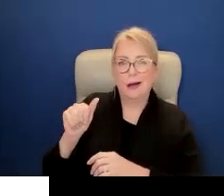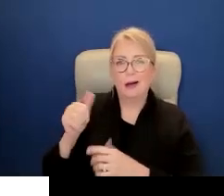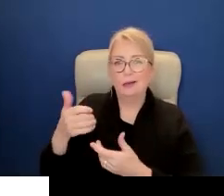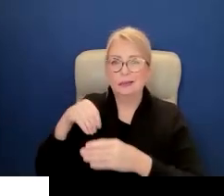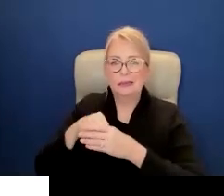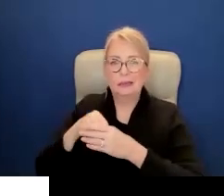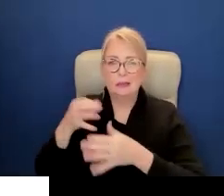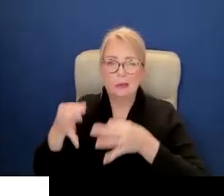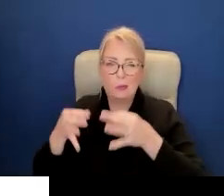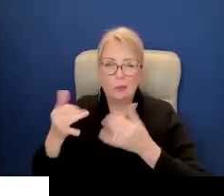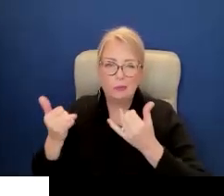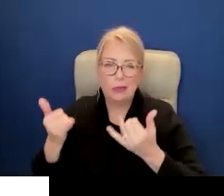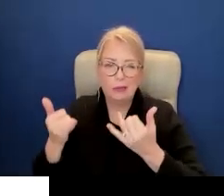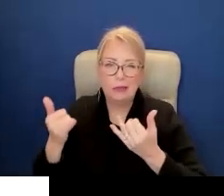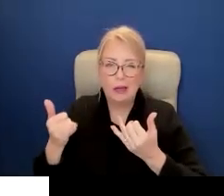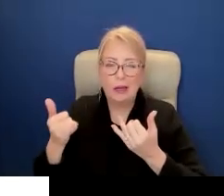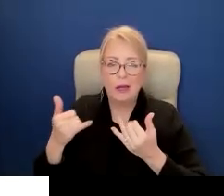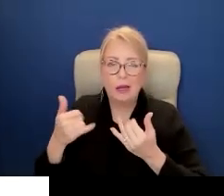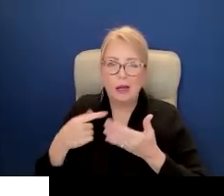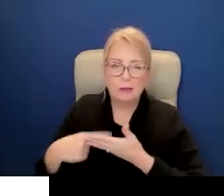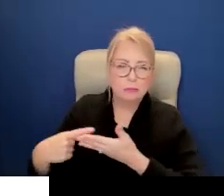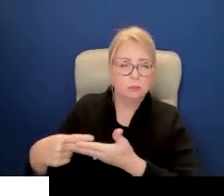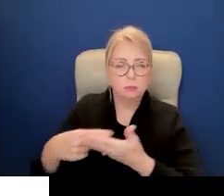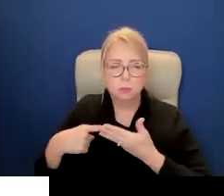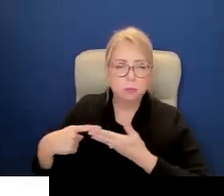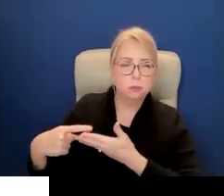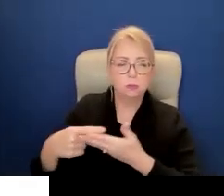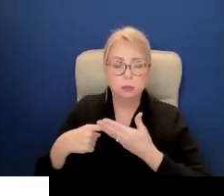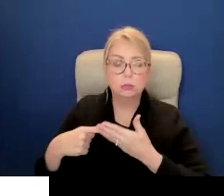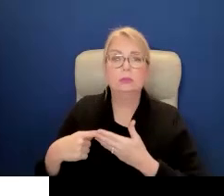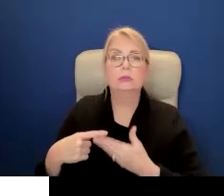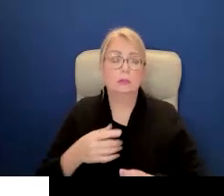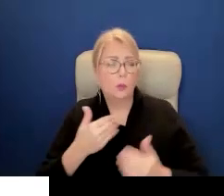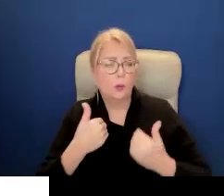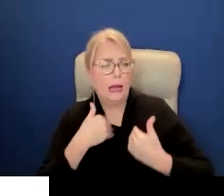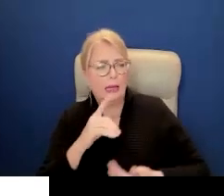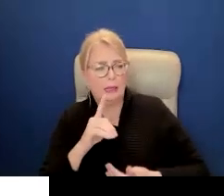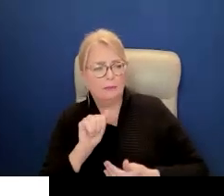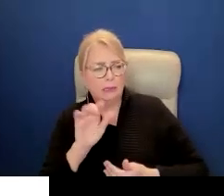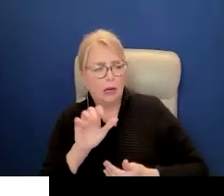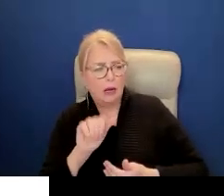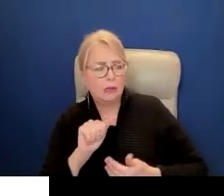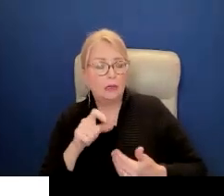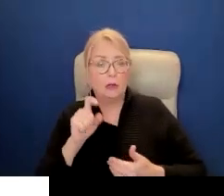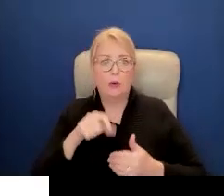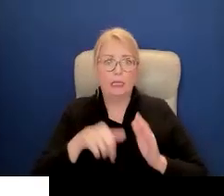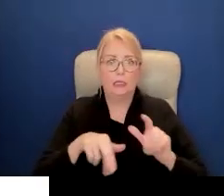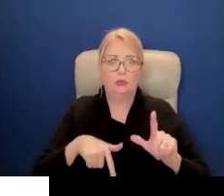But if you hear anybody say, you know, I have DACA or, I need to renew my DACA, this is what they mean.